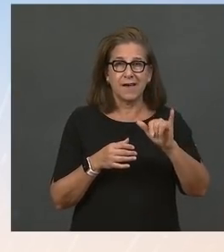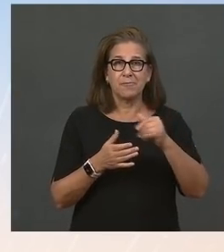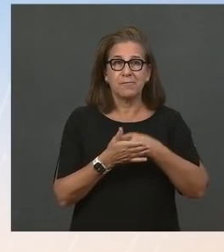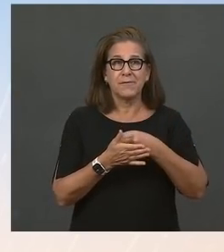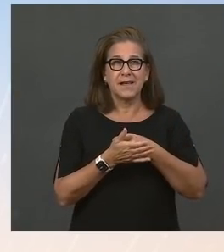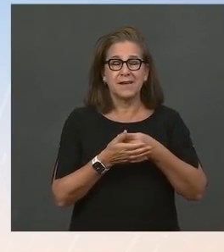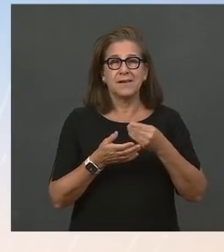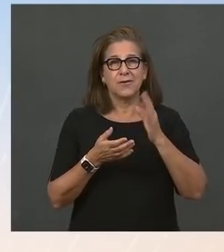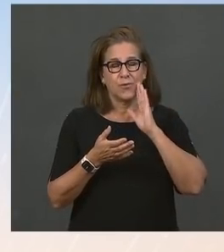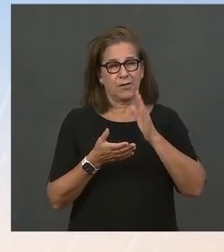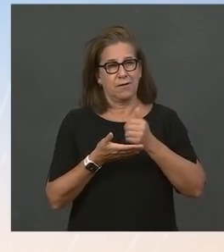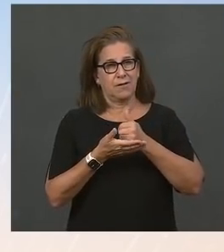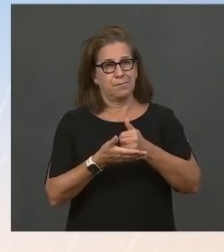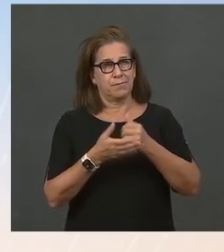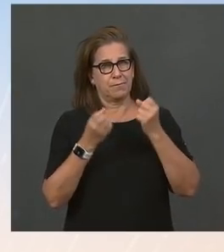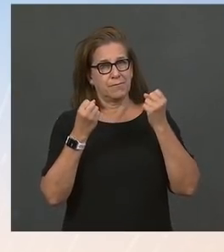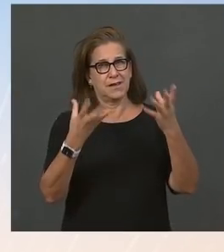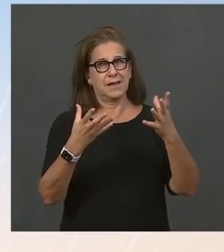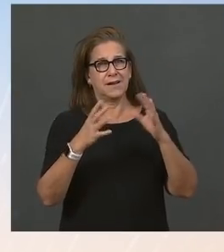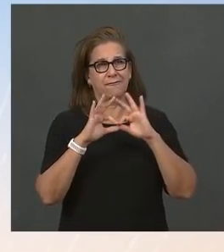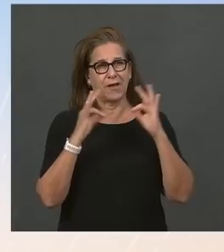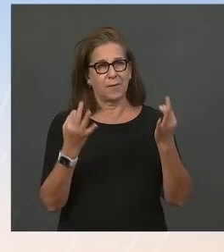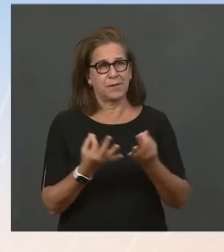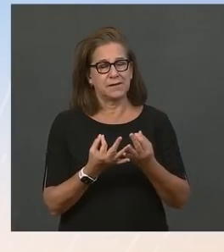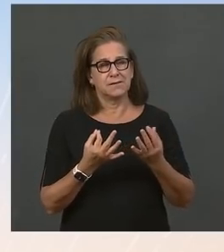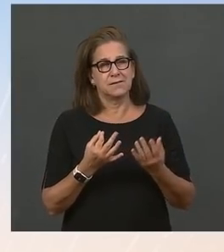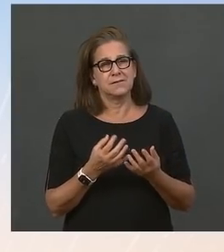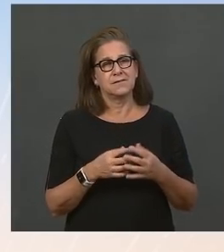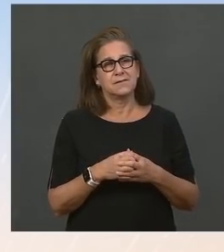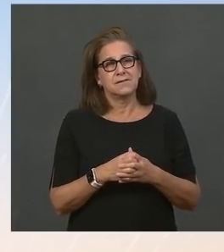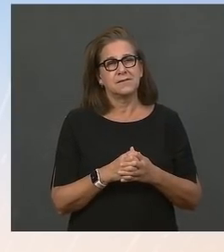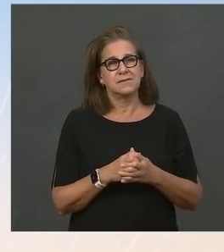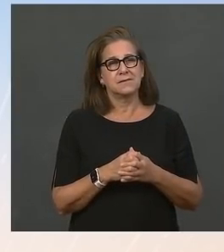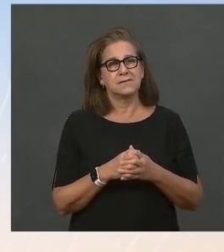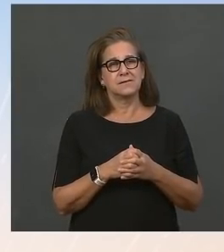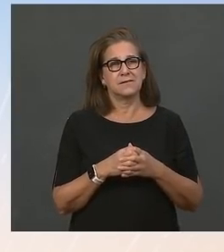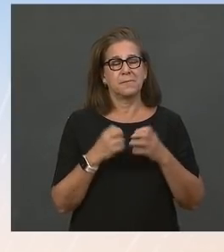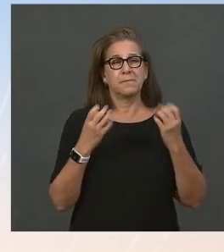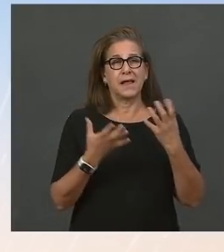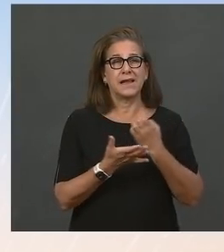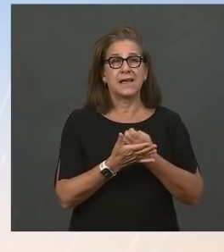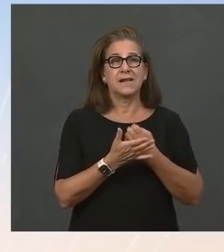Many economists have credited it with cutting the childhood poverty rate in half. He absolutely thinks it should be a part